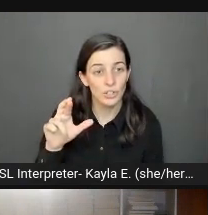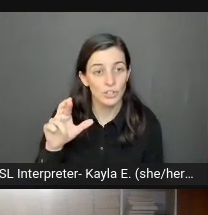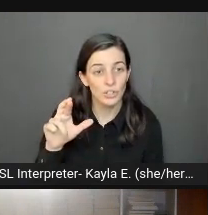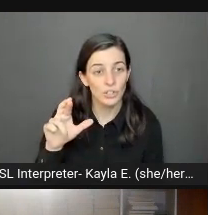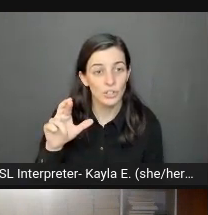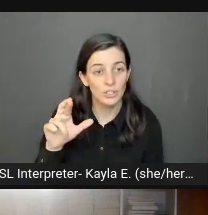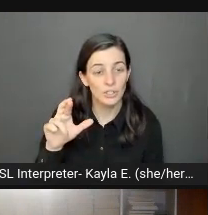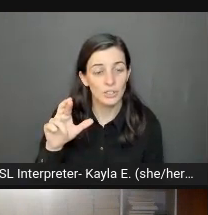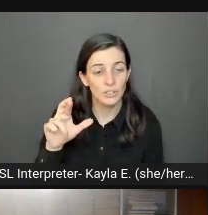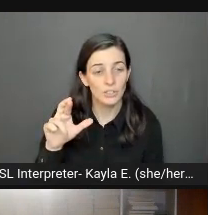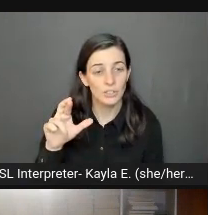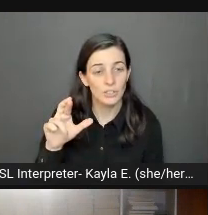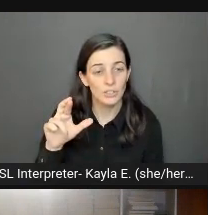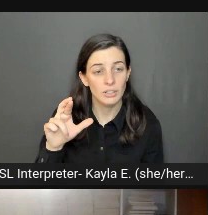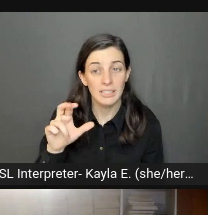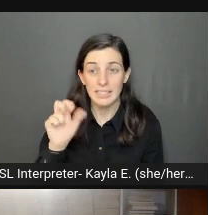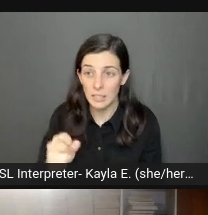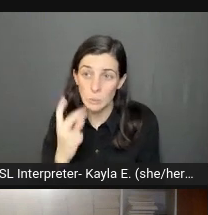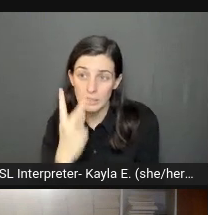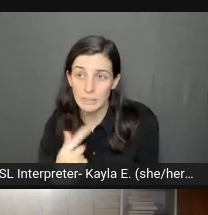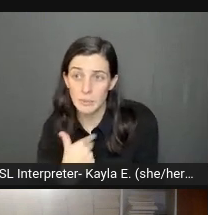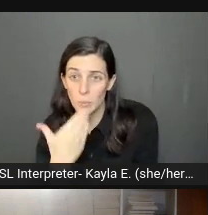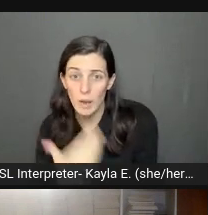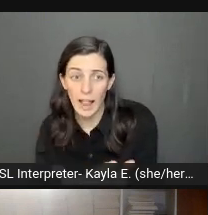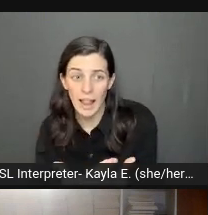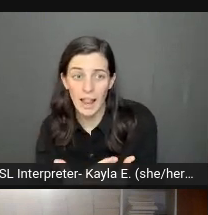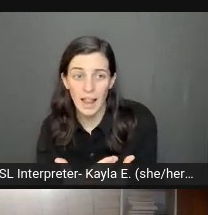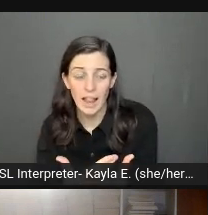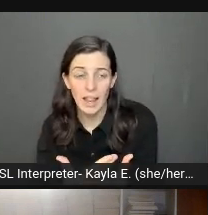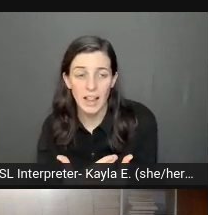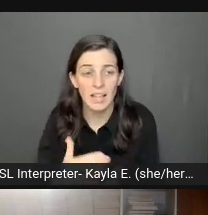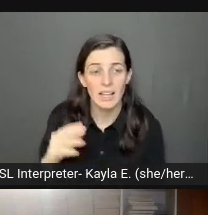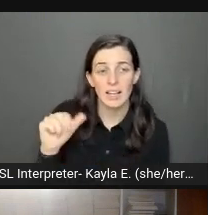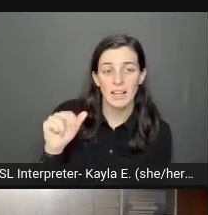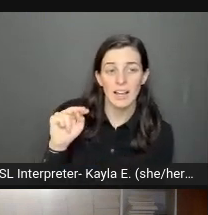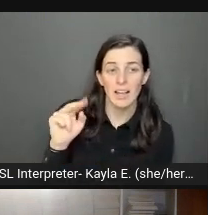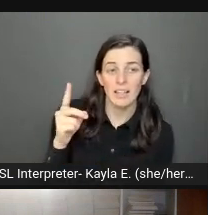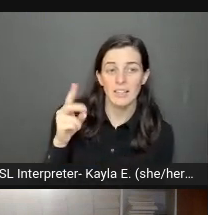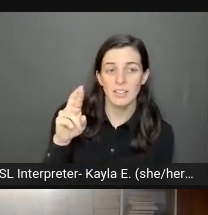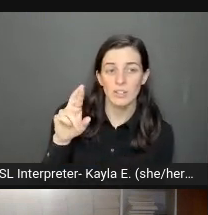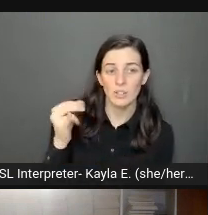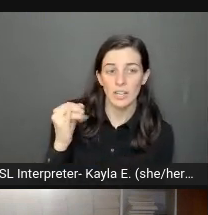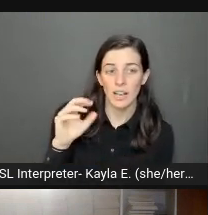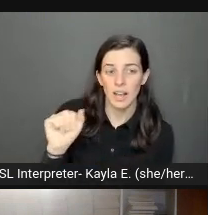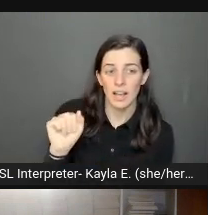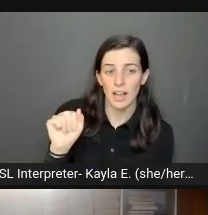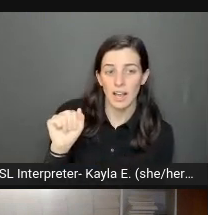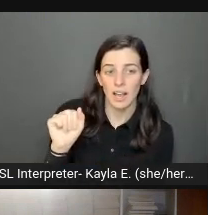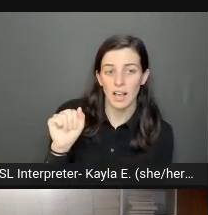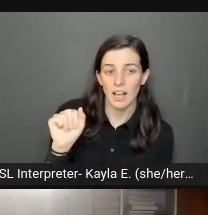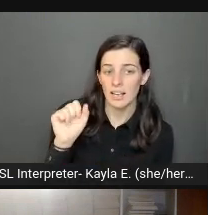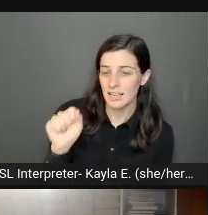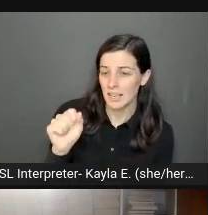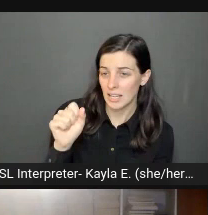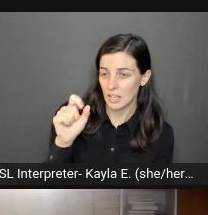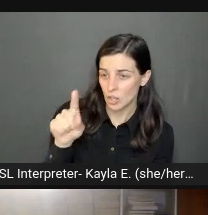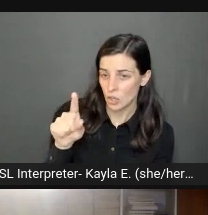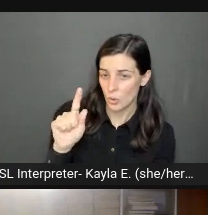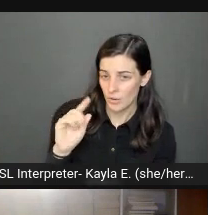Can you adjust your camera a bit, so we can see your face. Let me know. Shall I put it up?